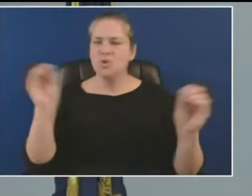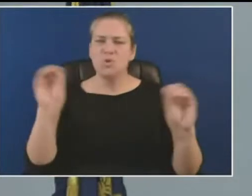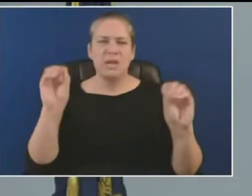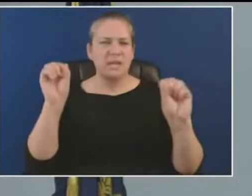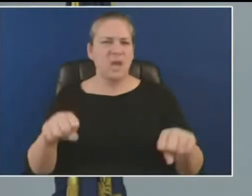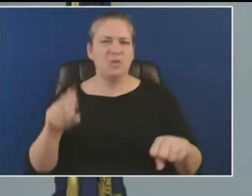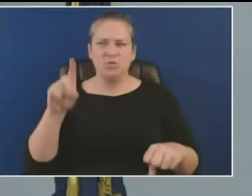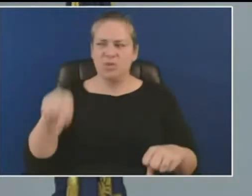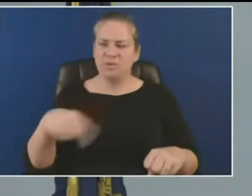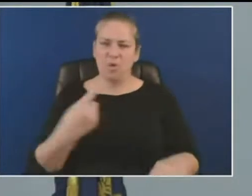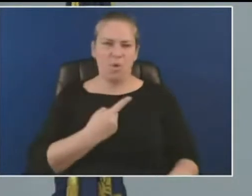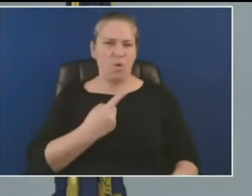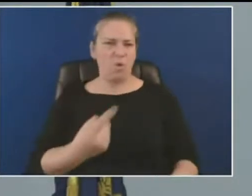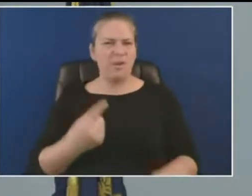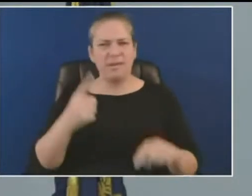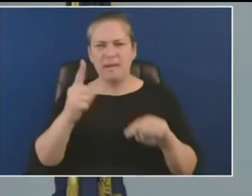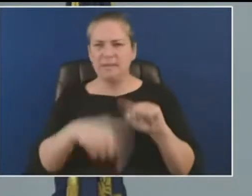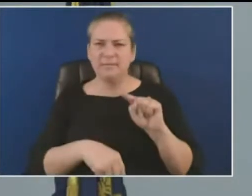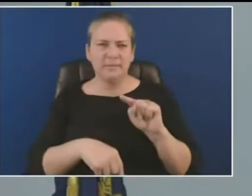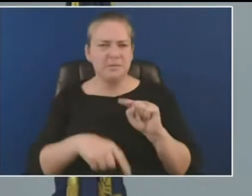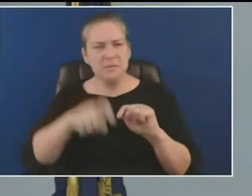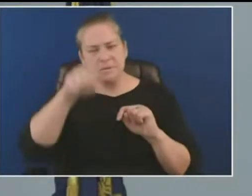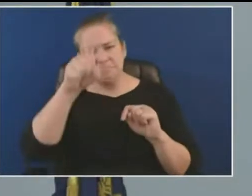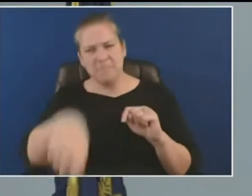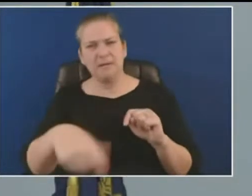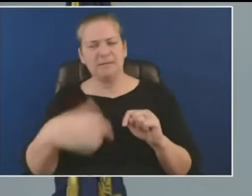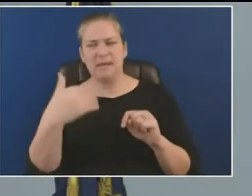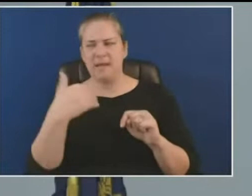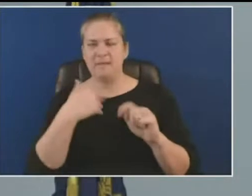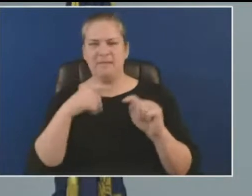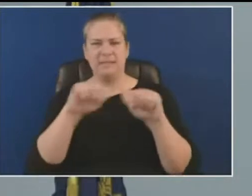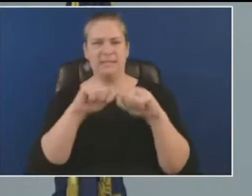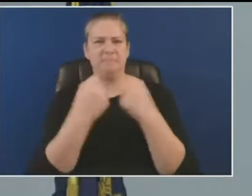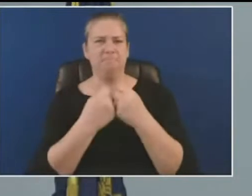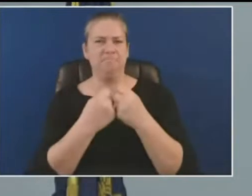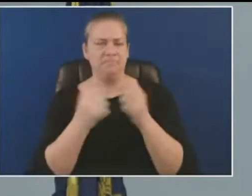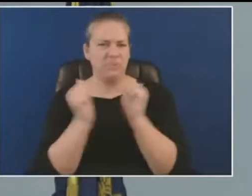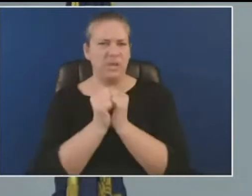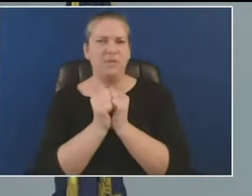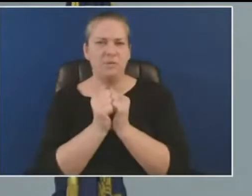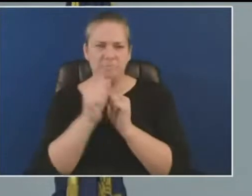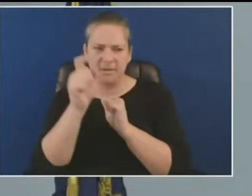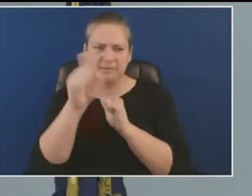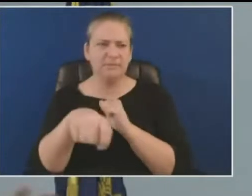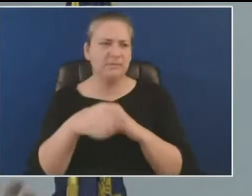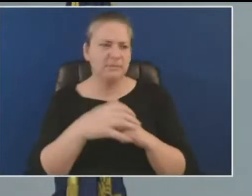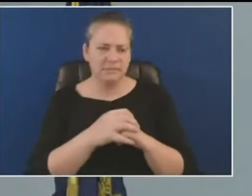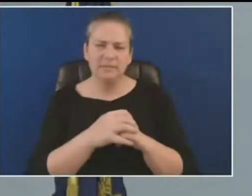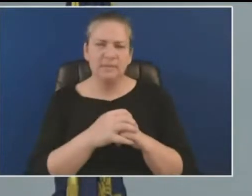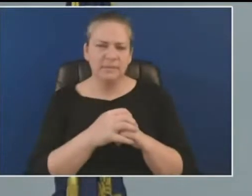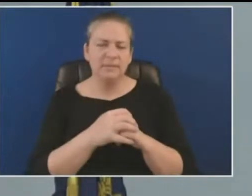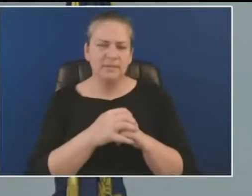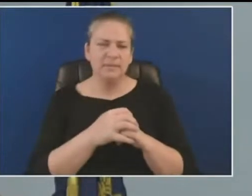you have to have a team effort from everyone, but if you would Please remember that